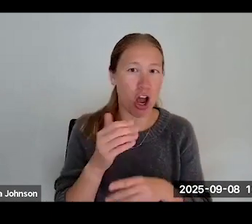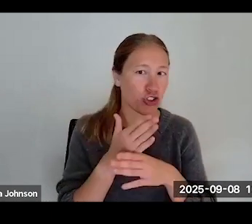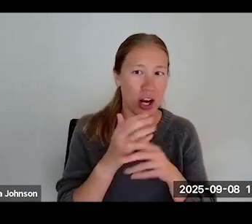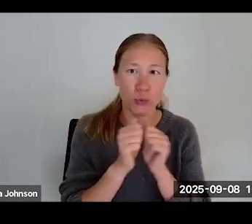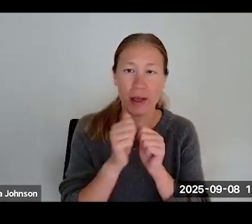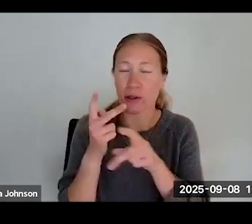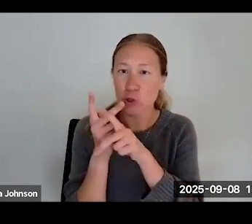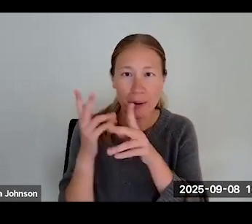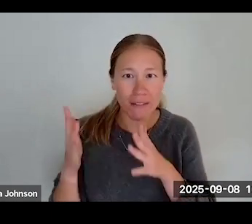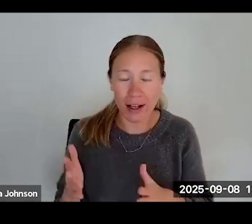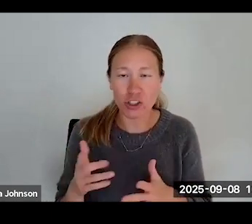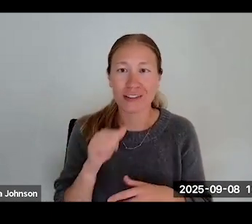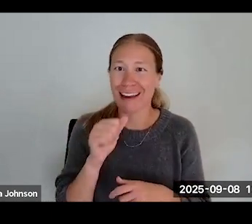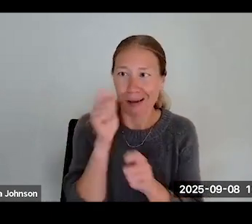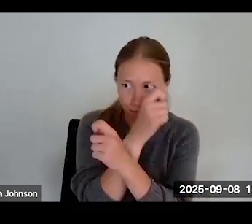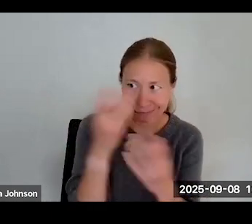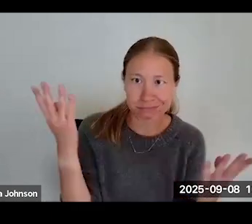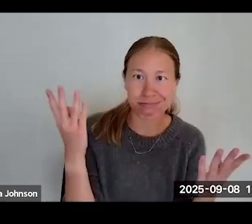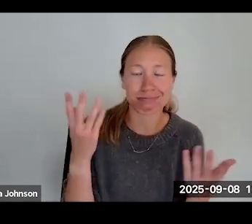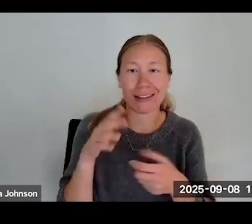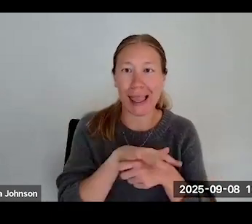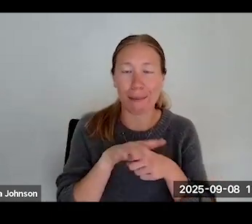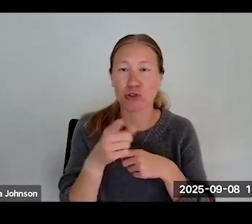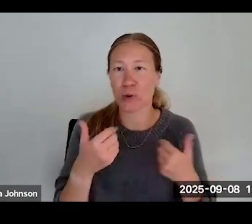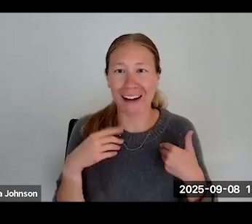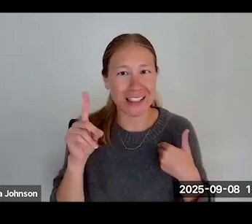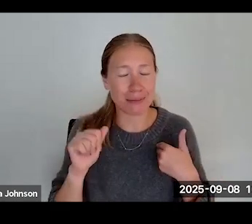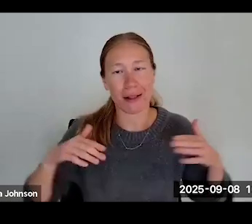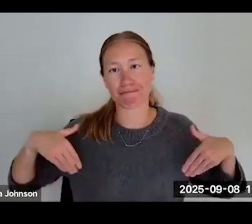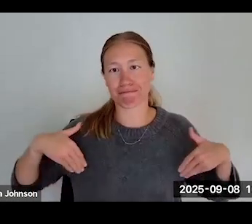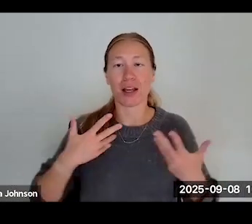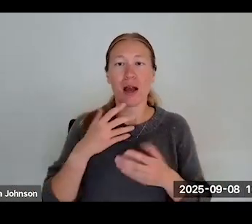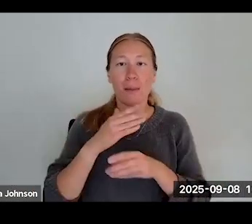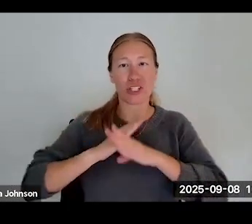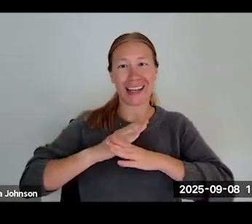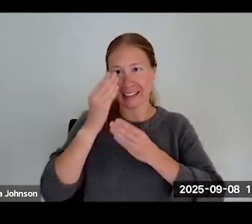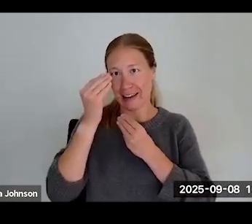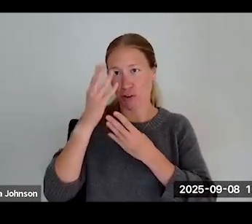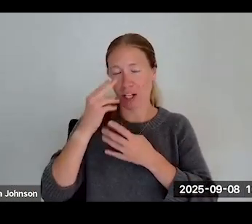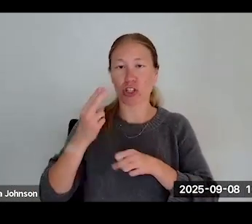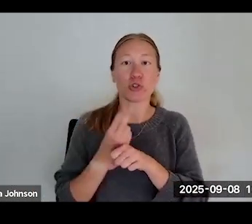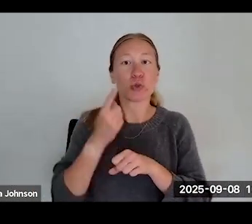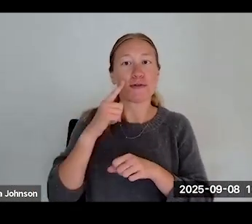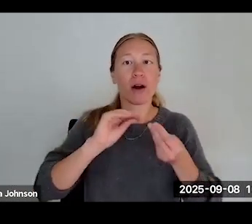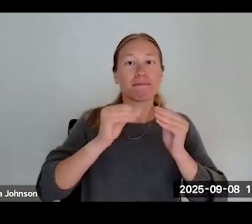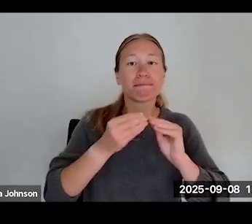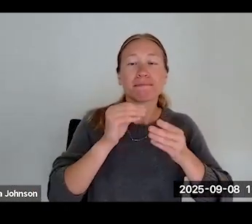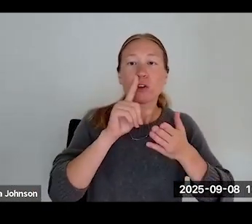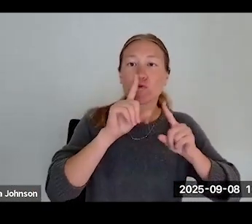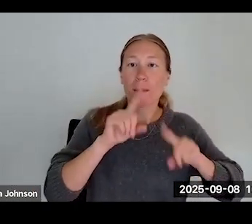It's not a way of disclosing to campus that you have a disability. This information is protected and it's just used for reporting purposes to the federal government